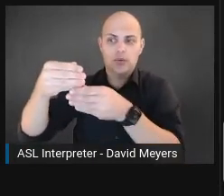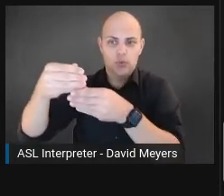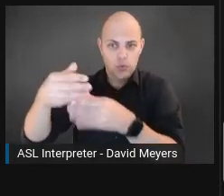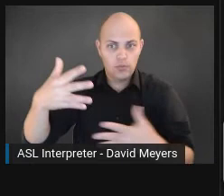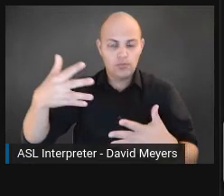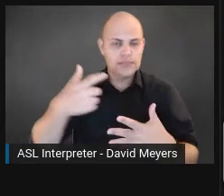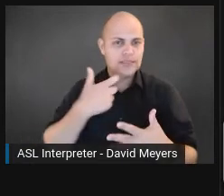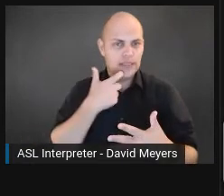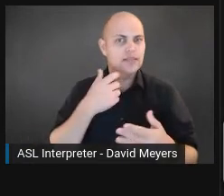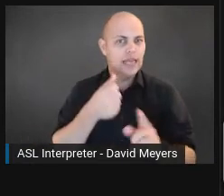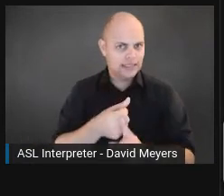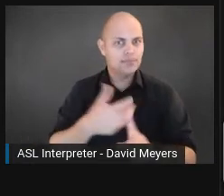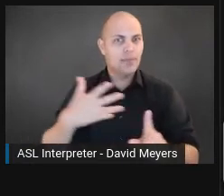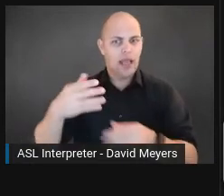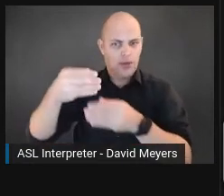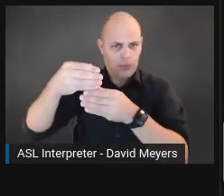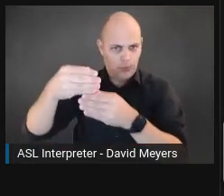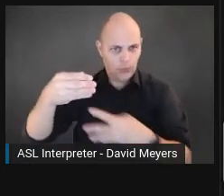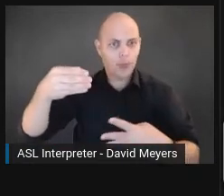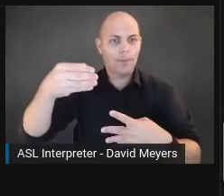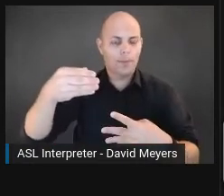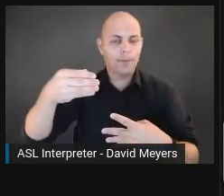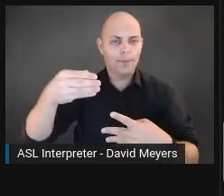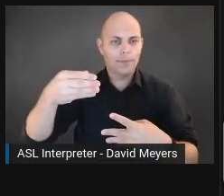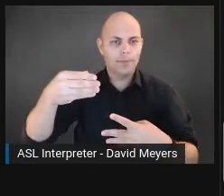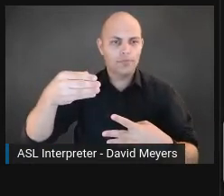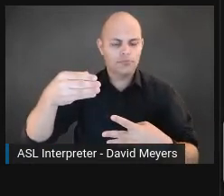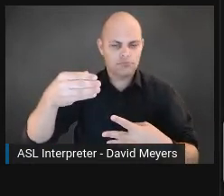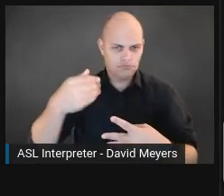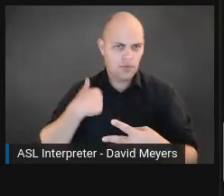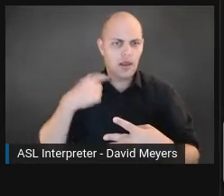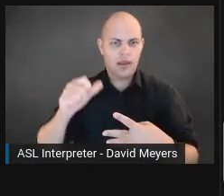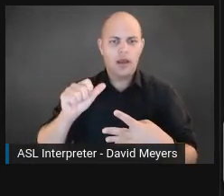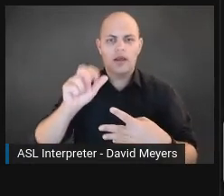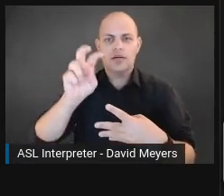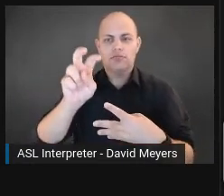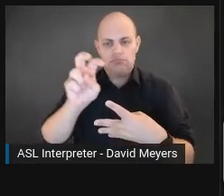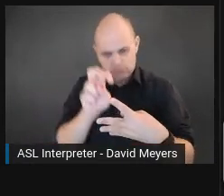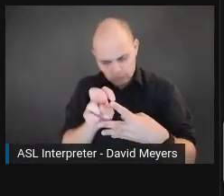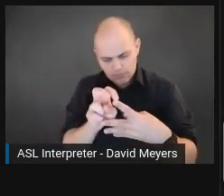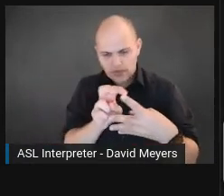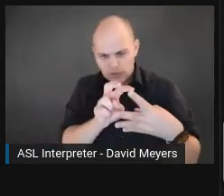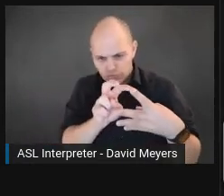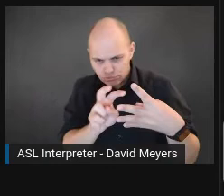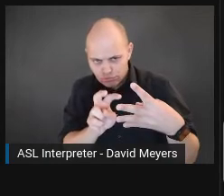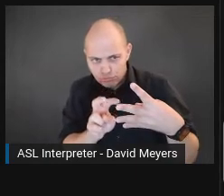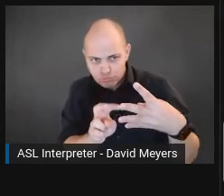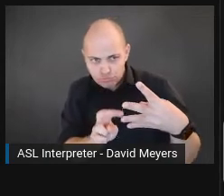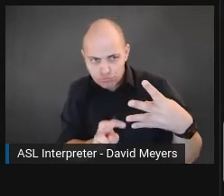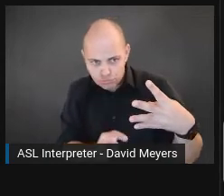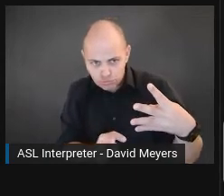Now it's announced that it’s expanded and I can go ahead and move in and see what's in that content. One, link, Lorem ipsum dolor sit amet,